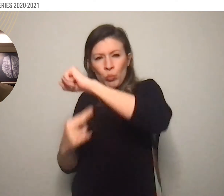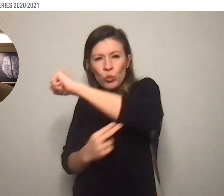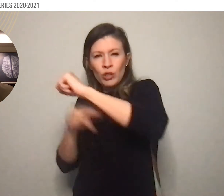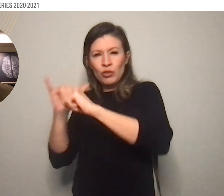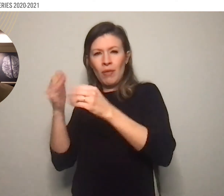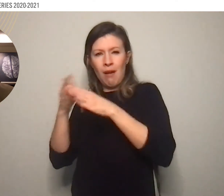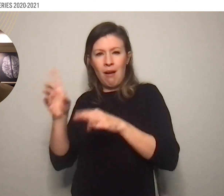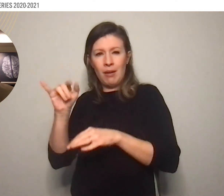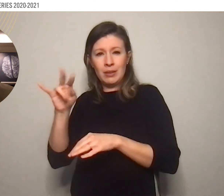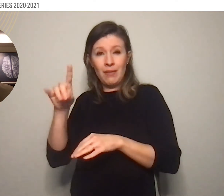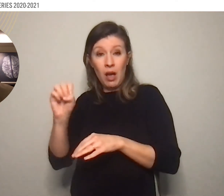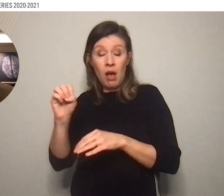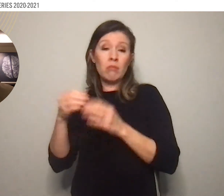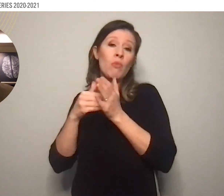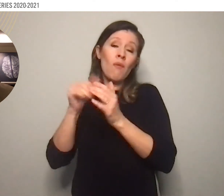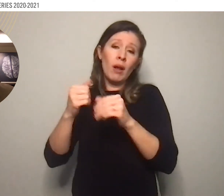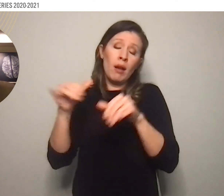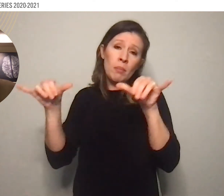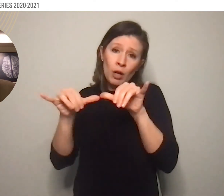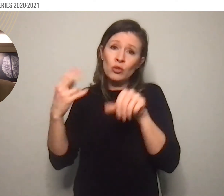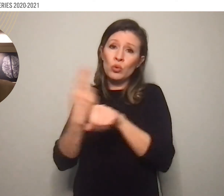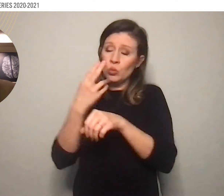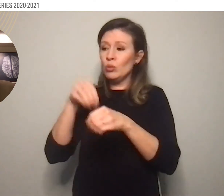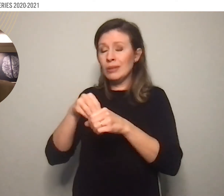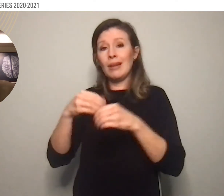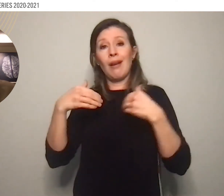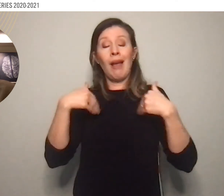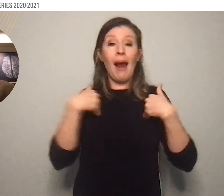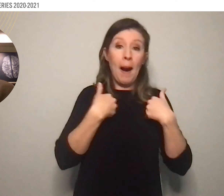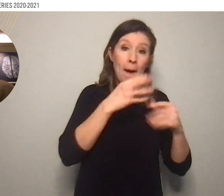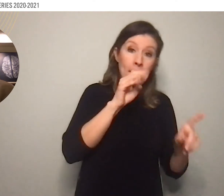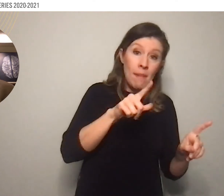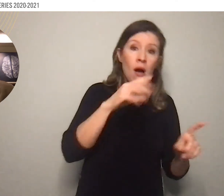can be measured and utilized in both and, both animal models and human models, so it's the exact